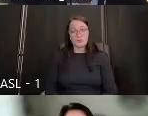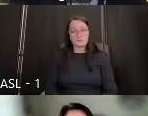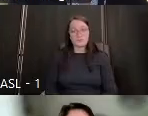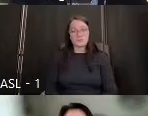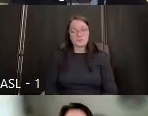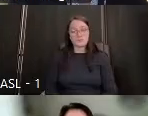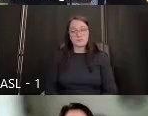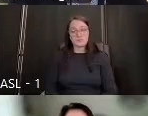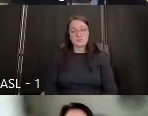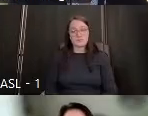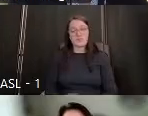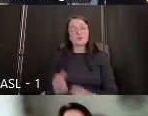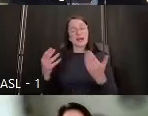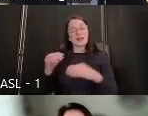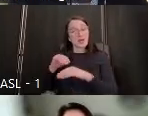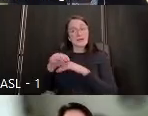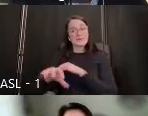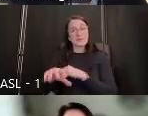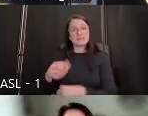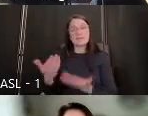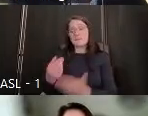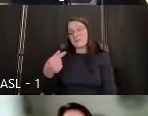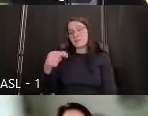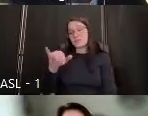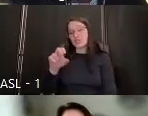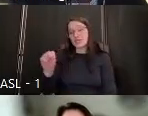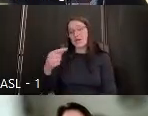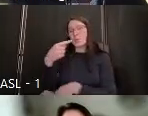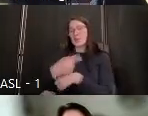and I don't know Gillian someday I think we ought to think about could we gather numbers